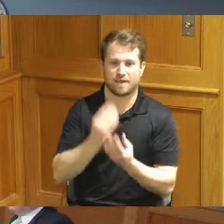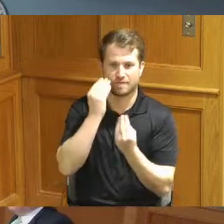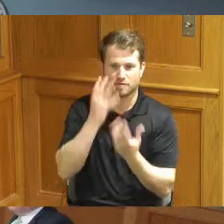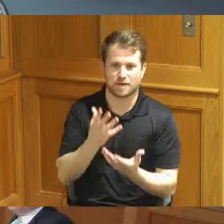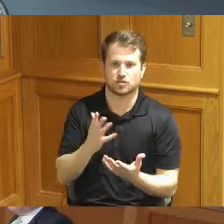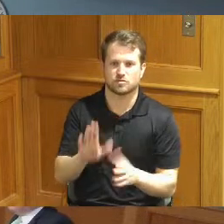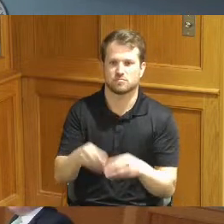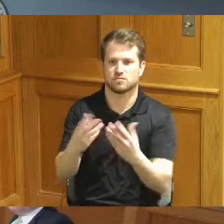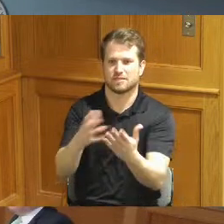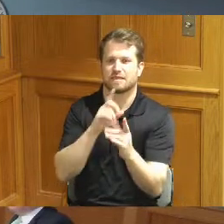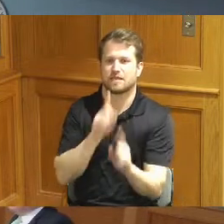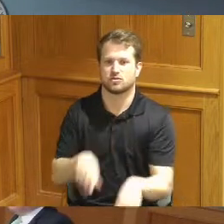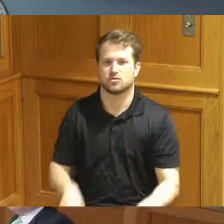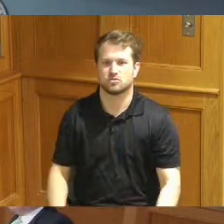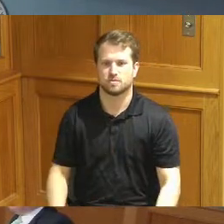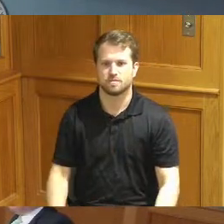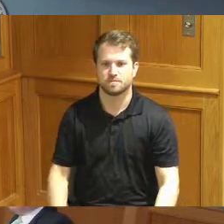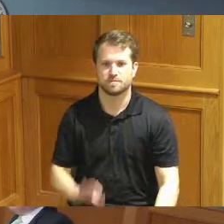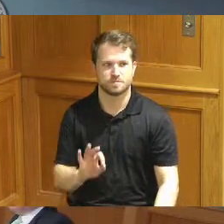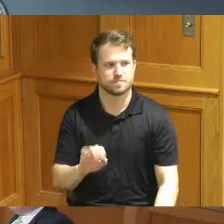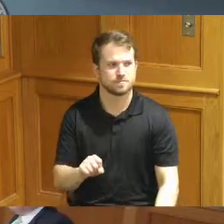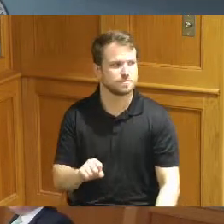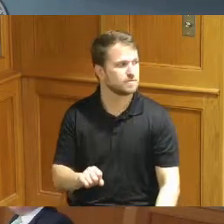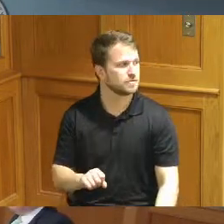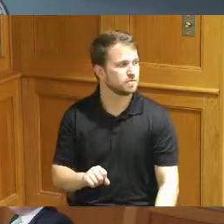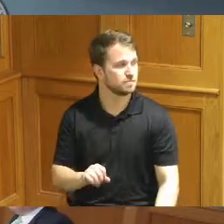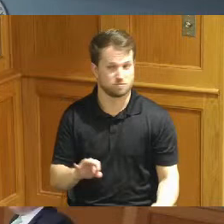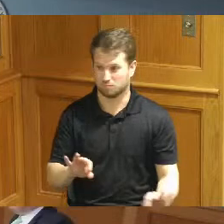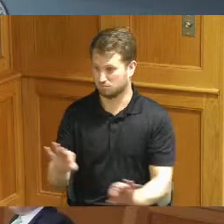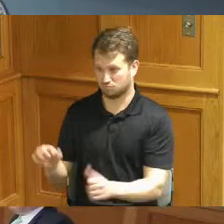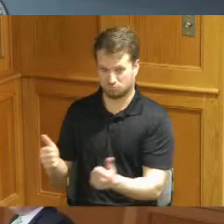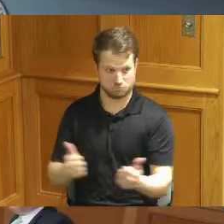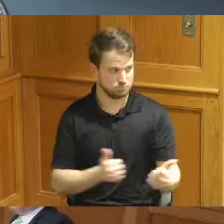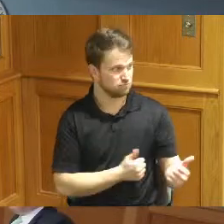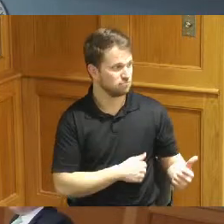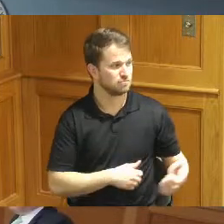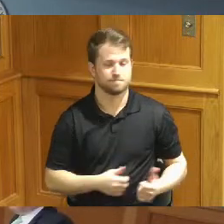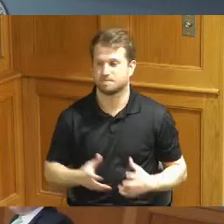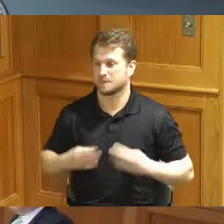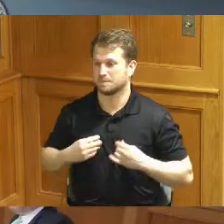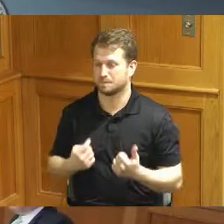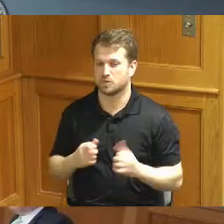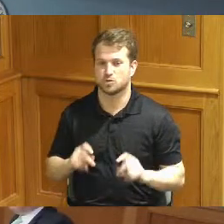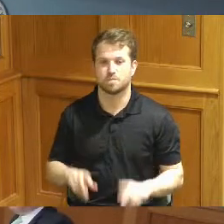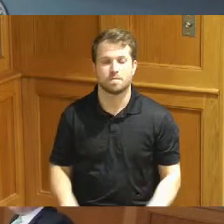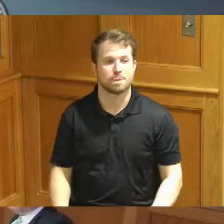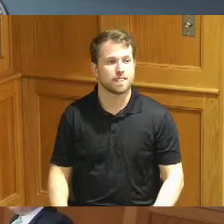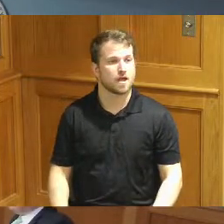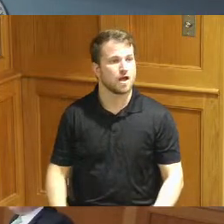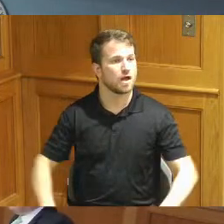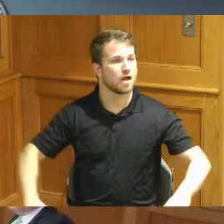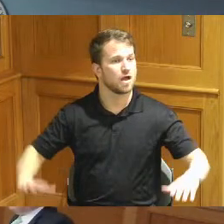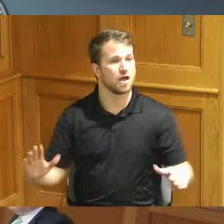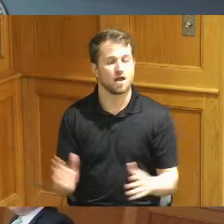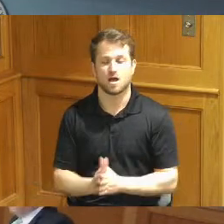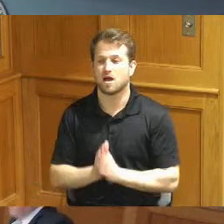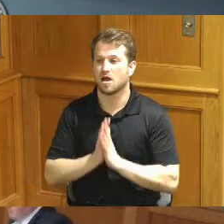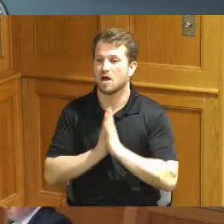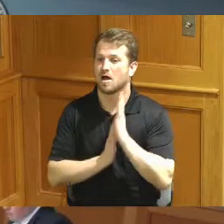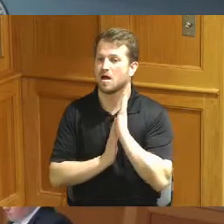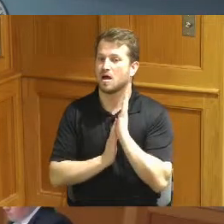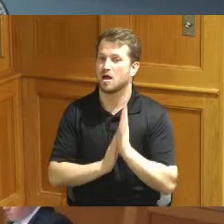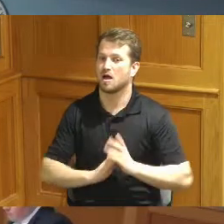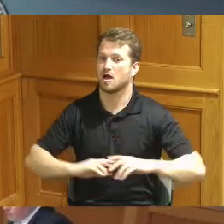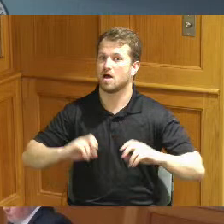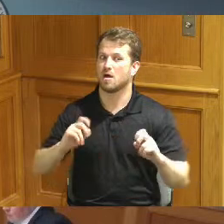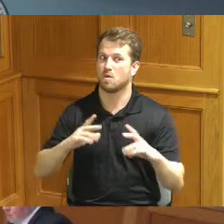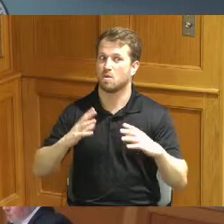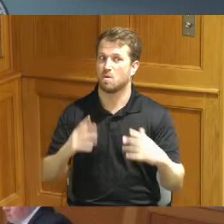if everything's okay okay everybody's good with that that was you okay well everything goes good